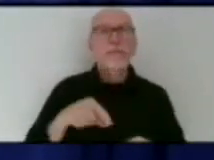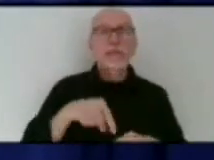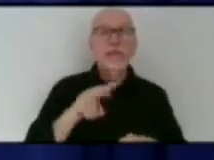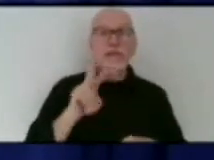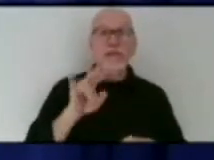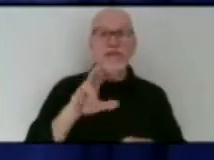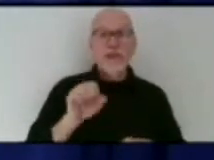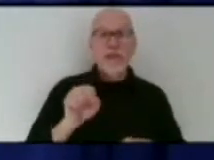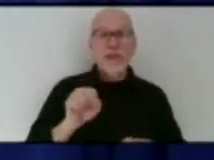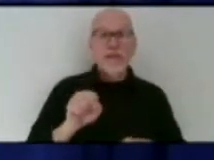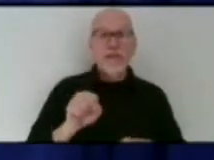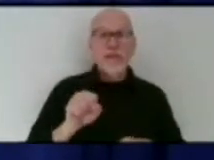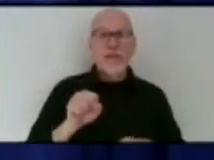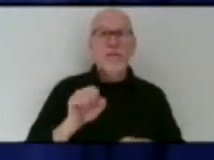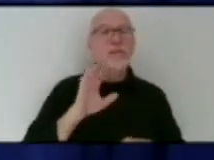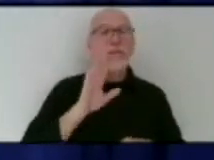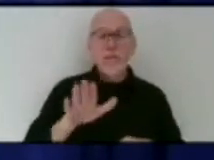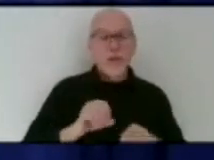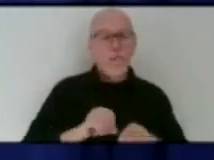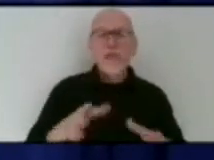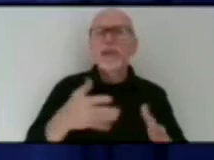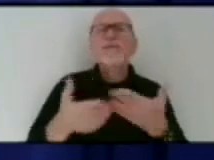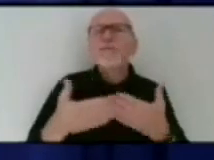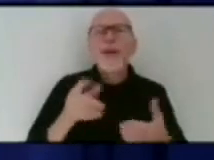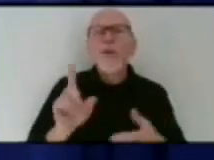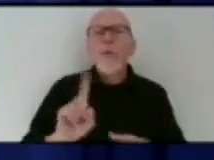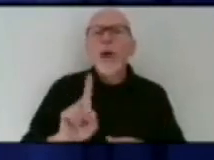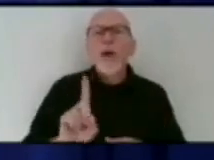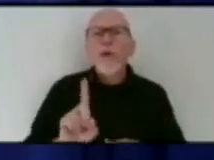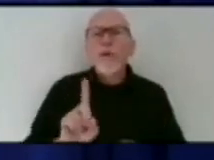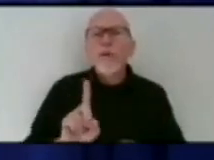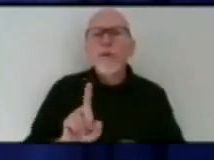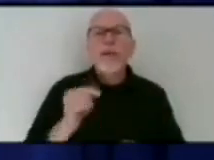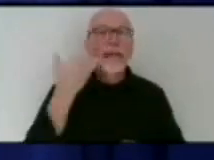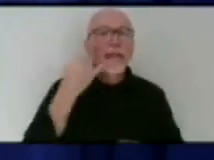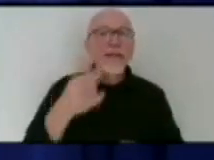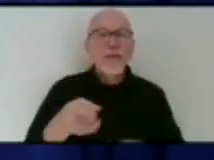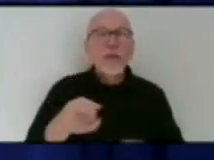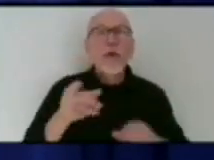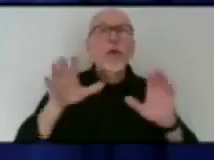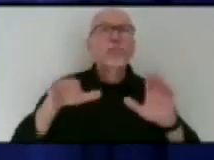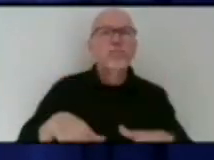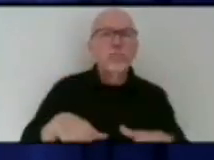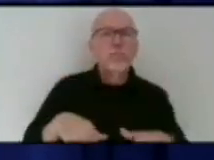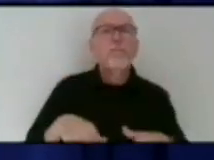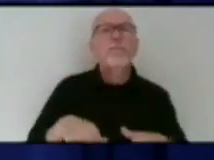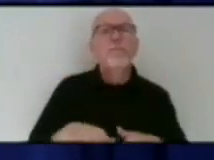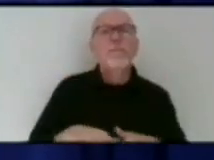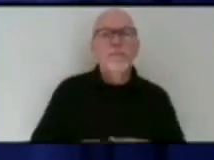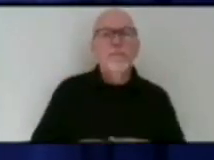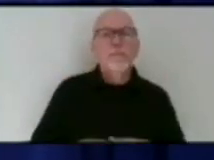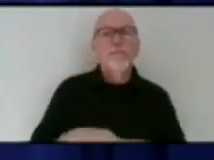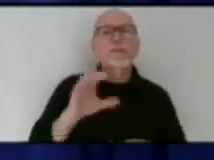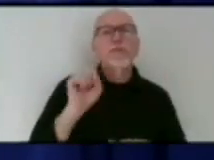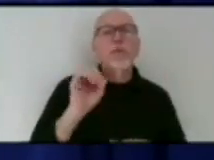with people wherever they are. When you let your guard down and eso we wanna